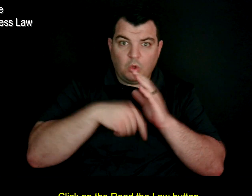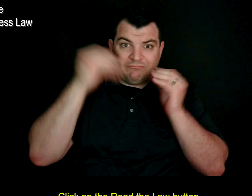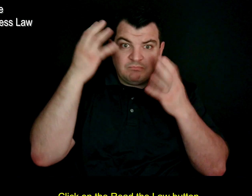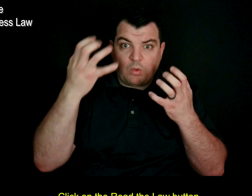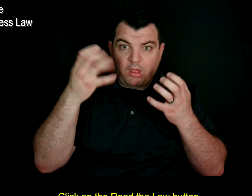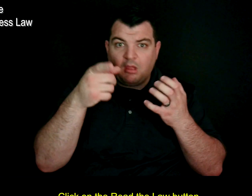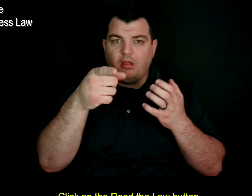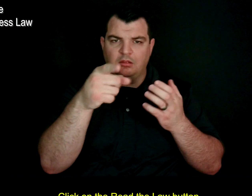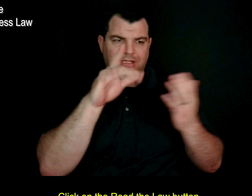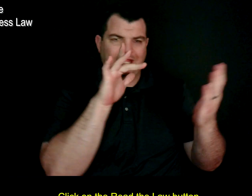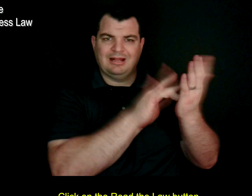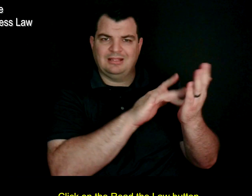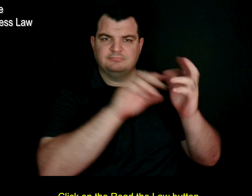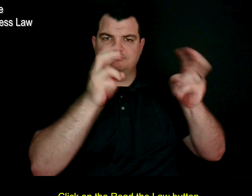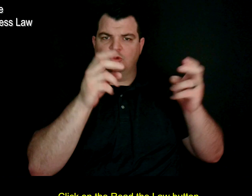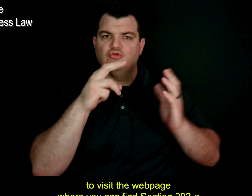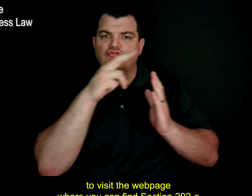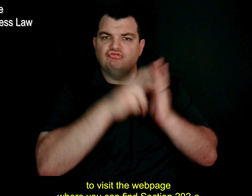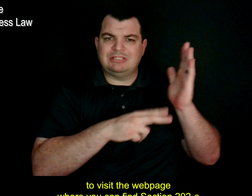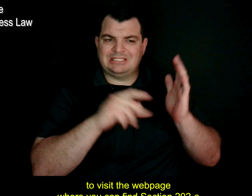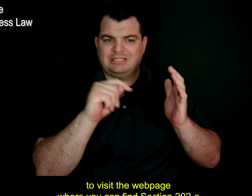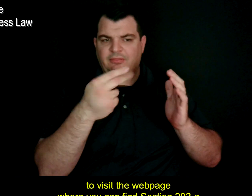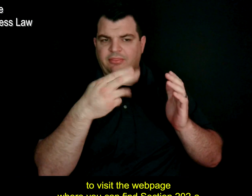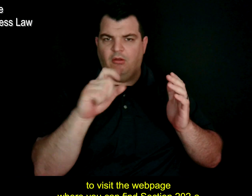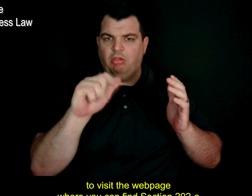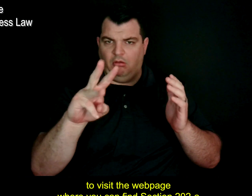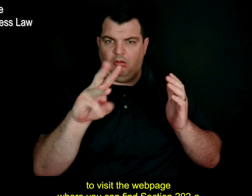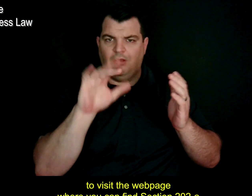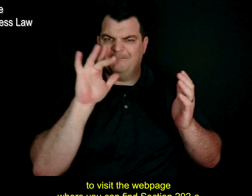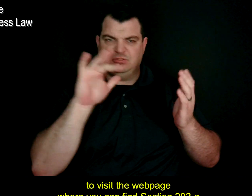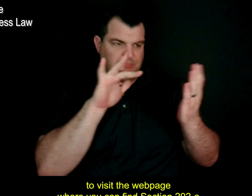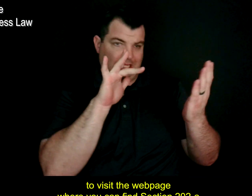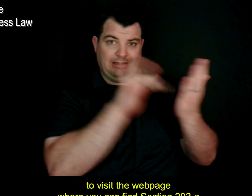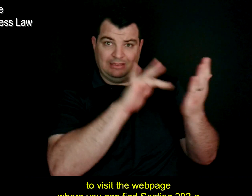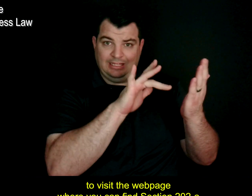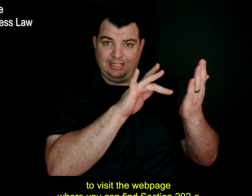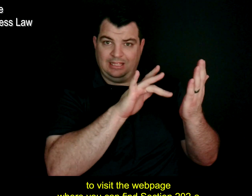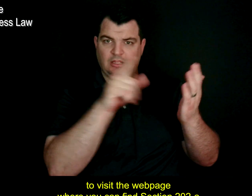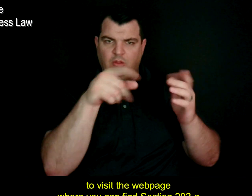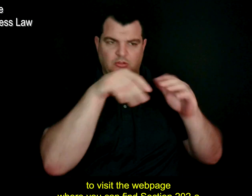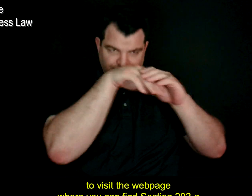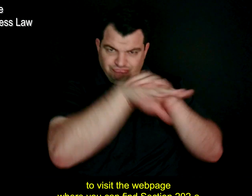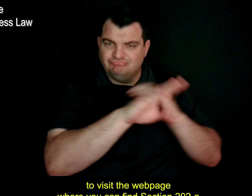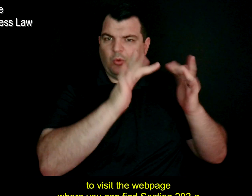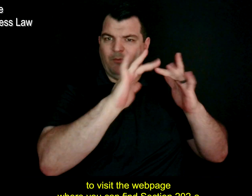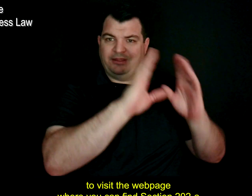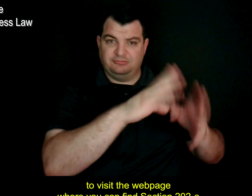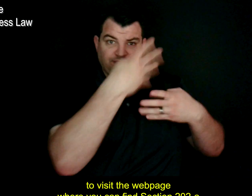Click on the Read the Law button to visit the webpage where you can find Section 202-a